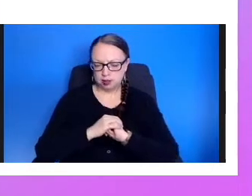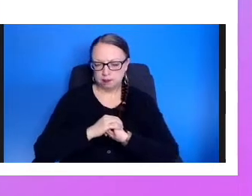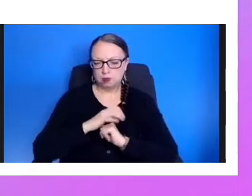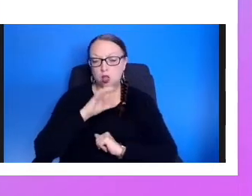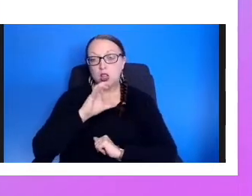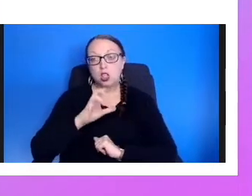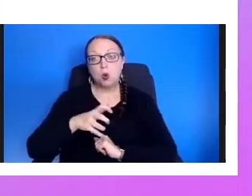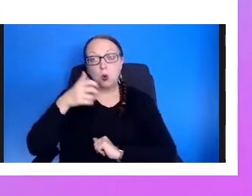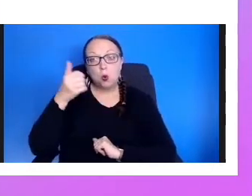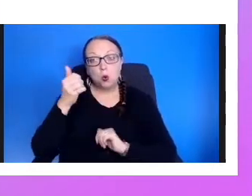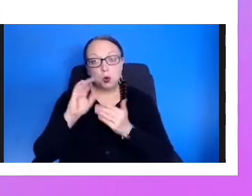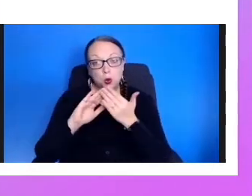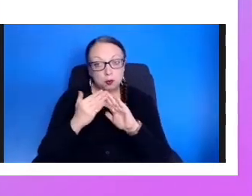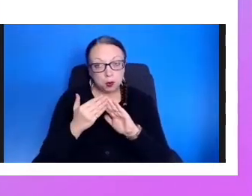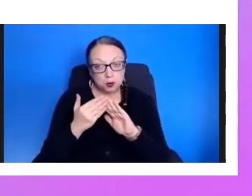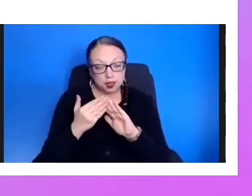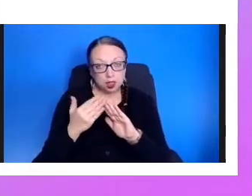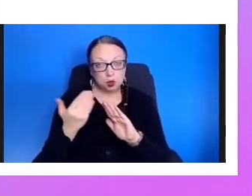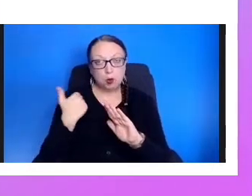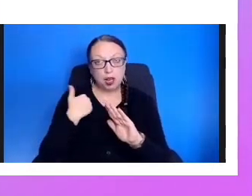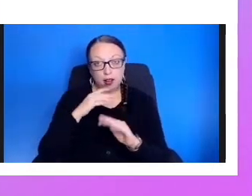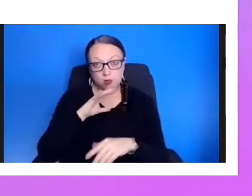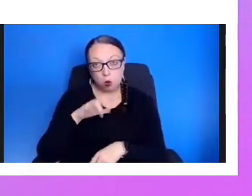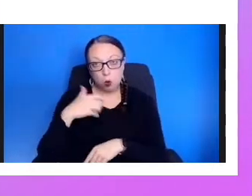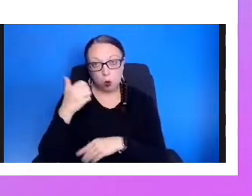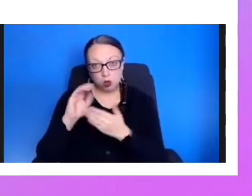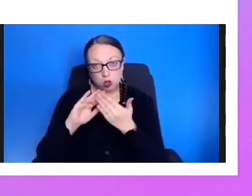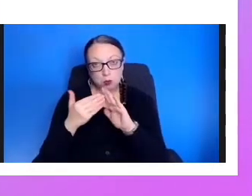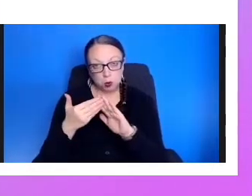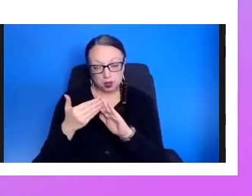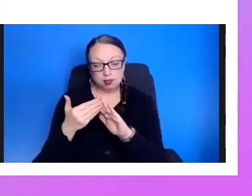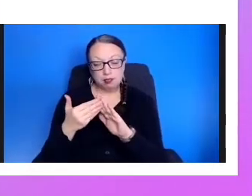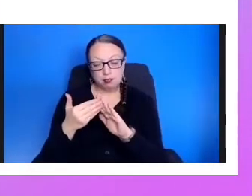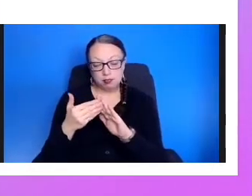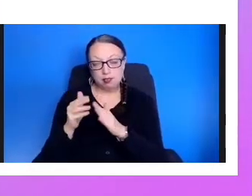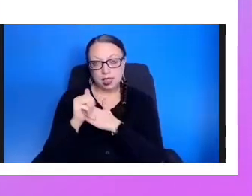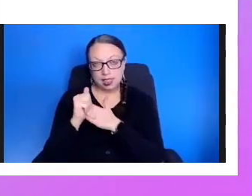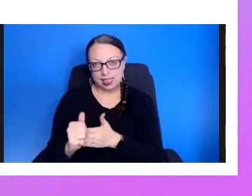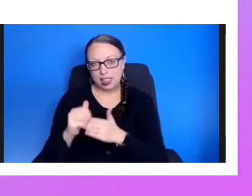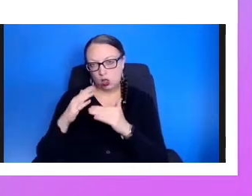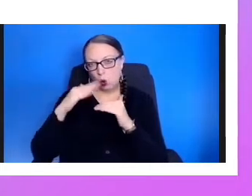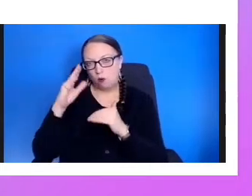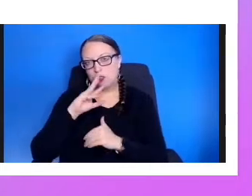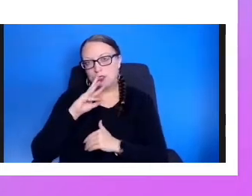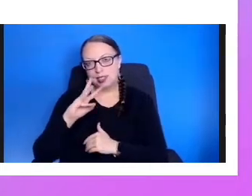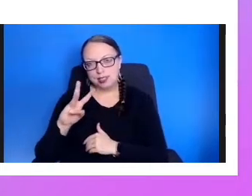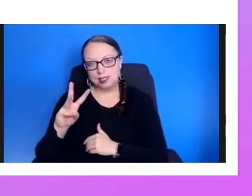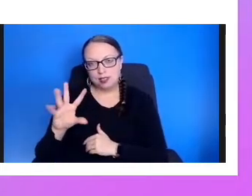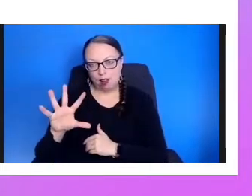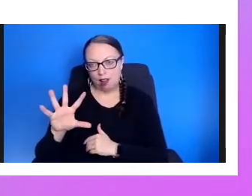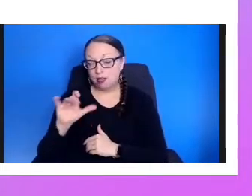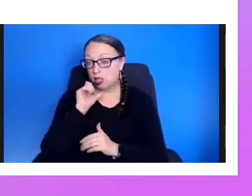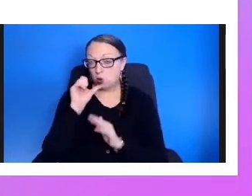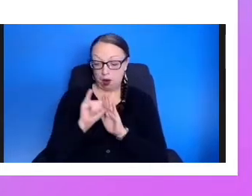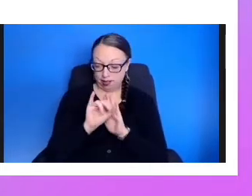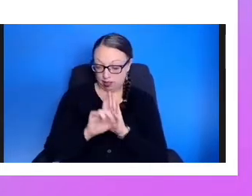so we have a community panel lead for the older community and the over 65s many of whom don't identify as disabled